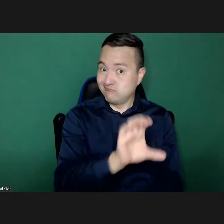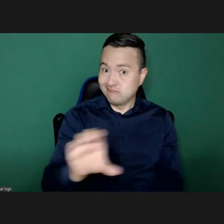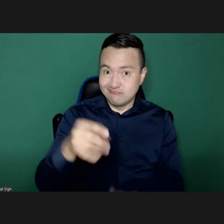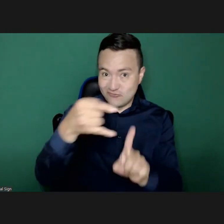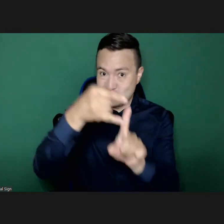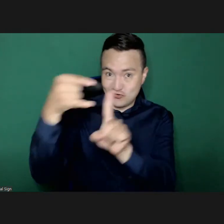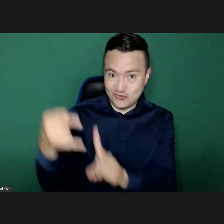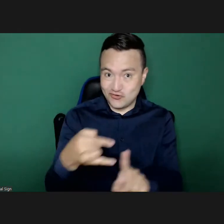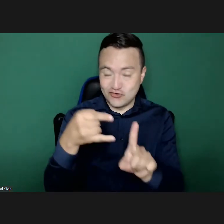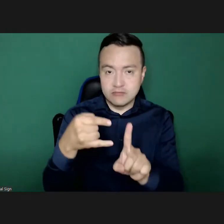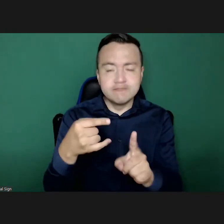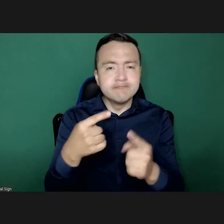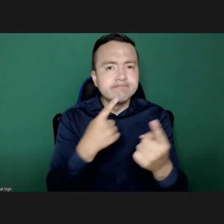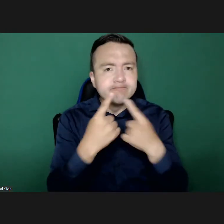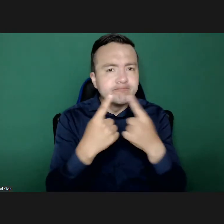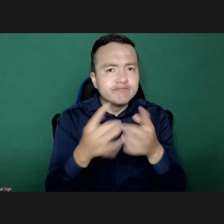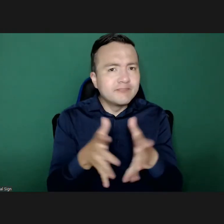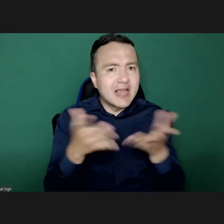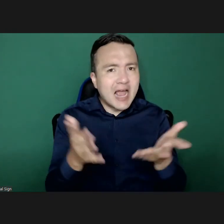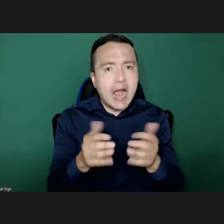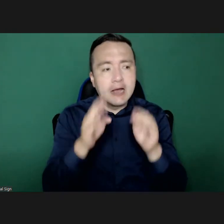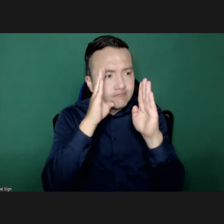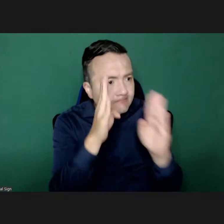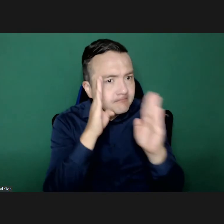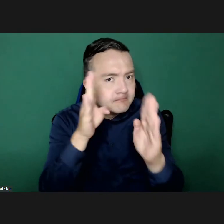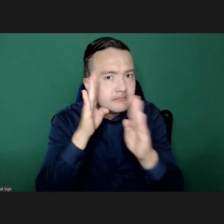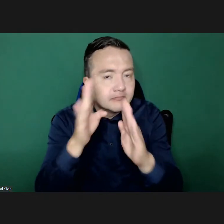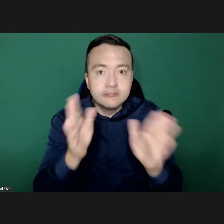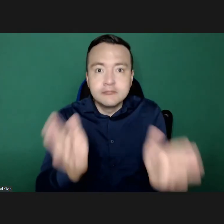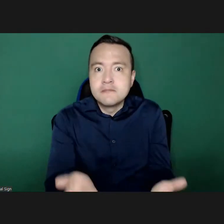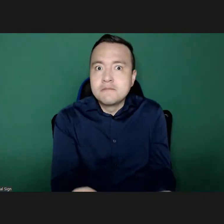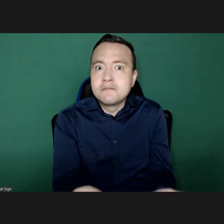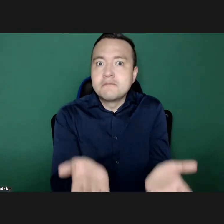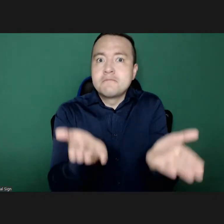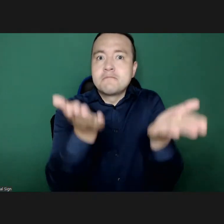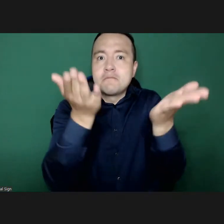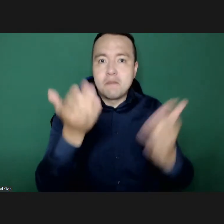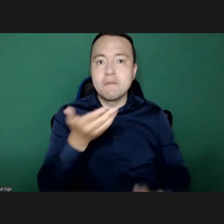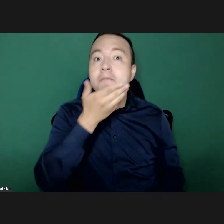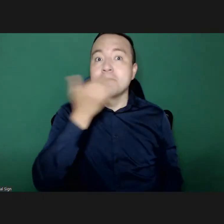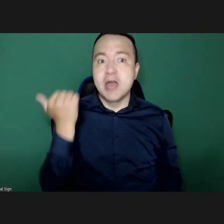NCDs, particularly improving responsiveness from the primary care level